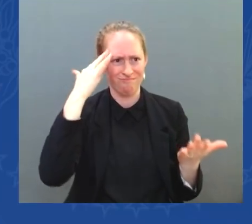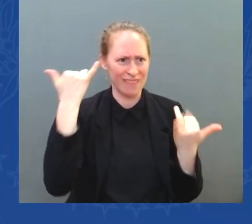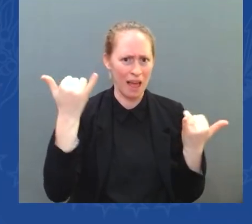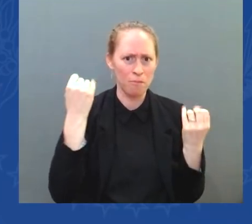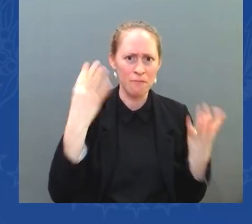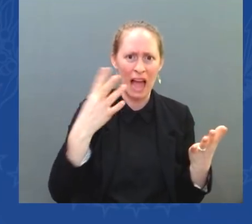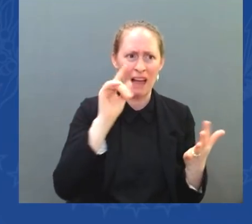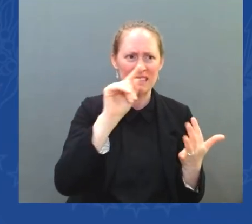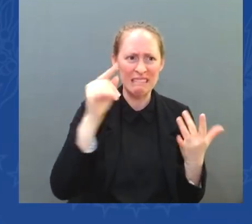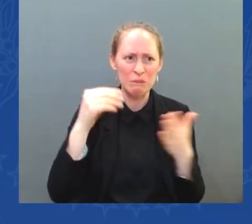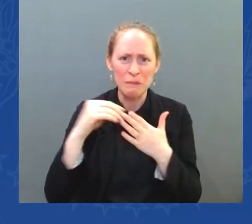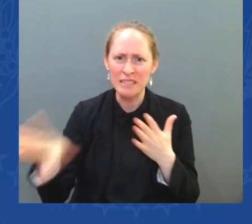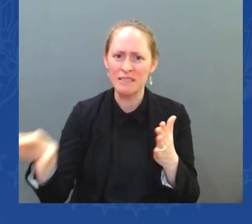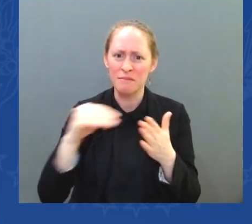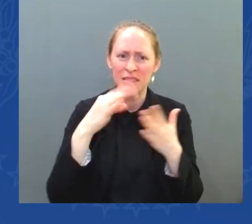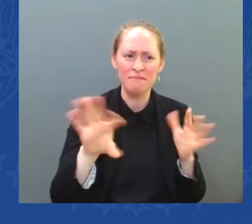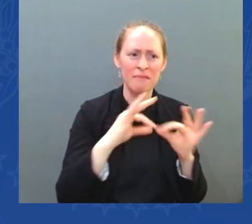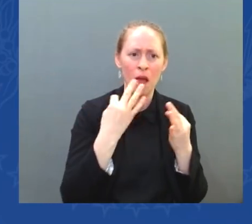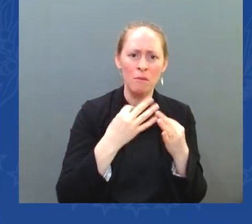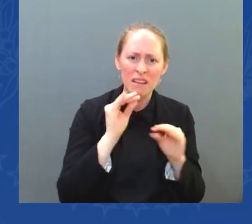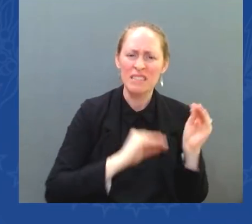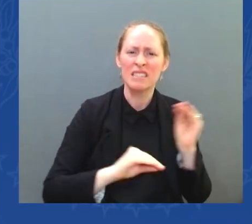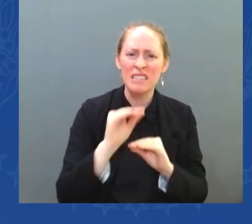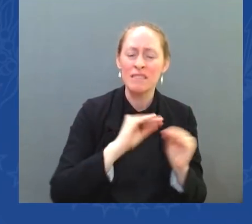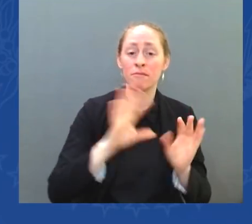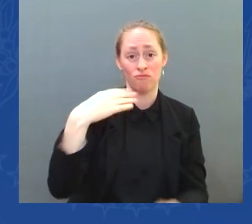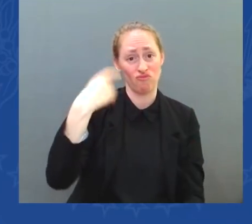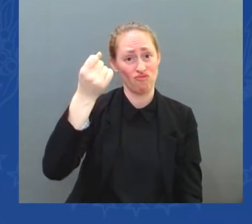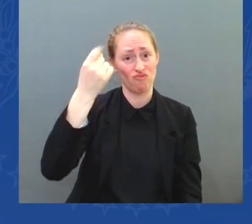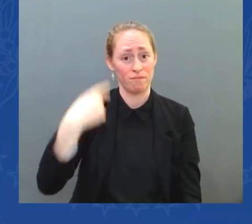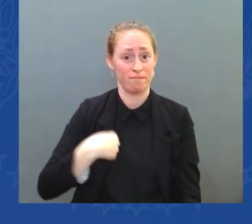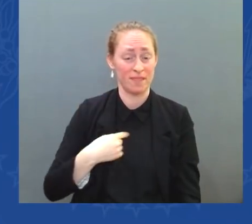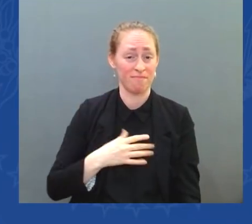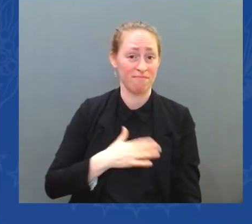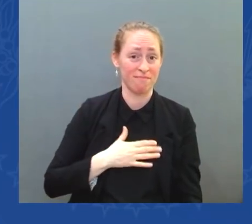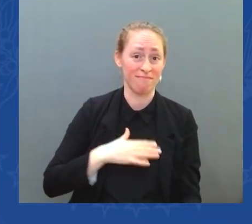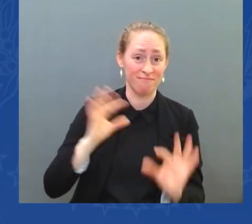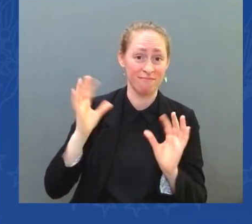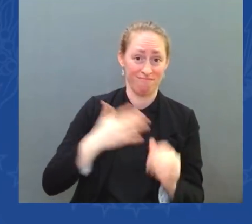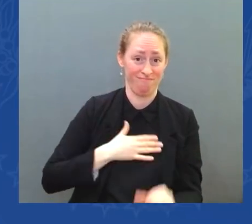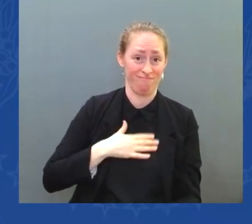where if the price of a gallon of gasoline went up, it was a conversation at our kitchen table.